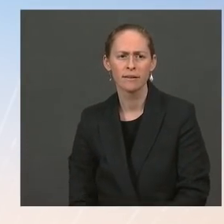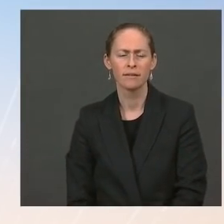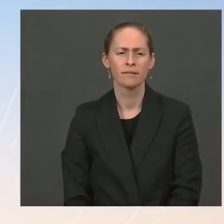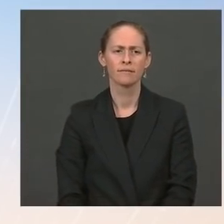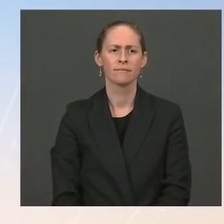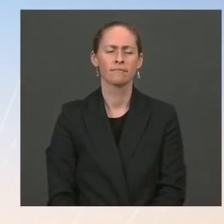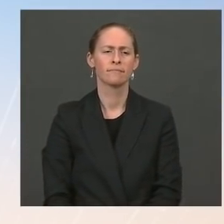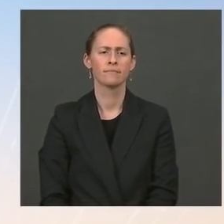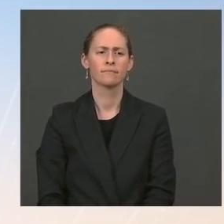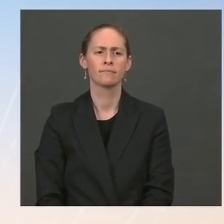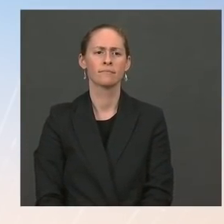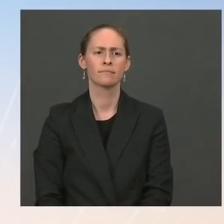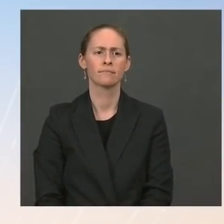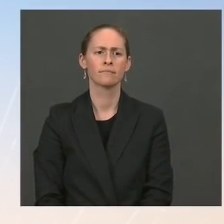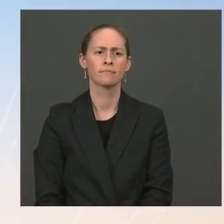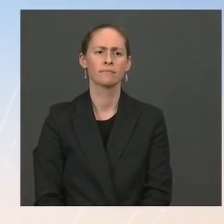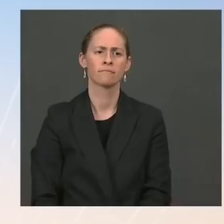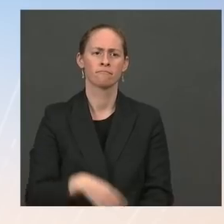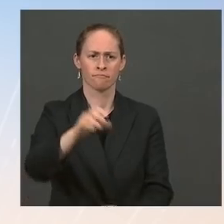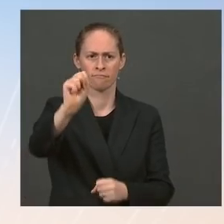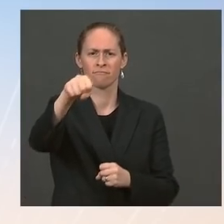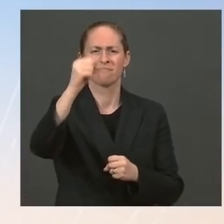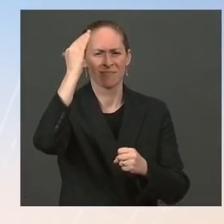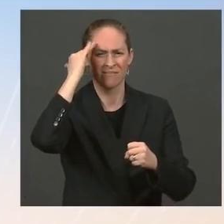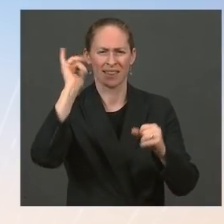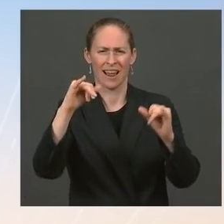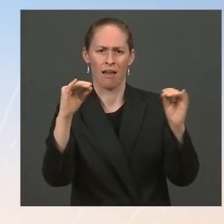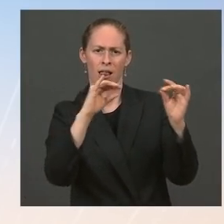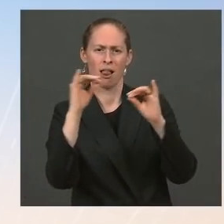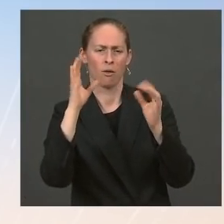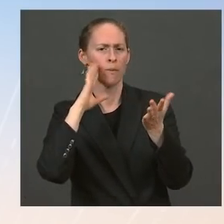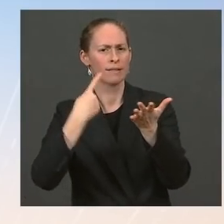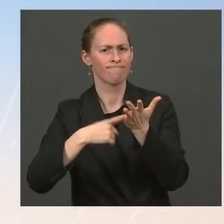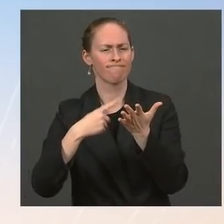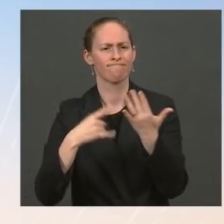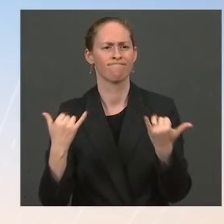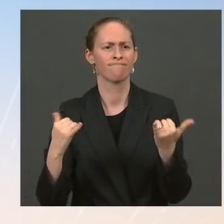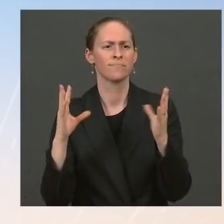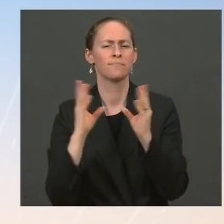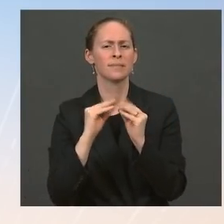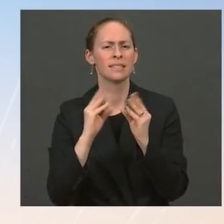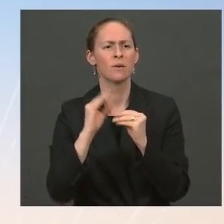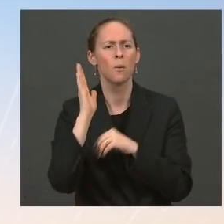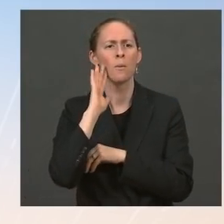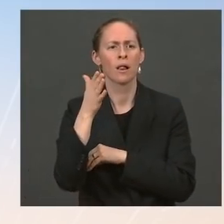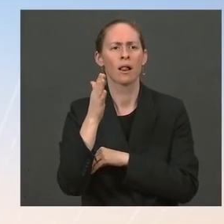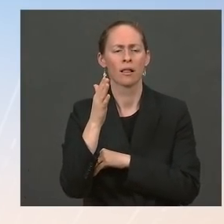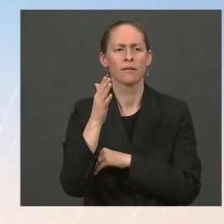a part of the discussion today. Every country in the Western hemisphere has, of course, been impacted